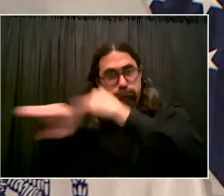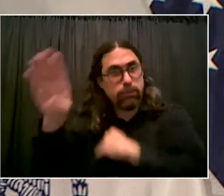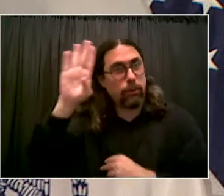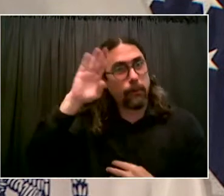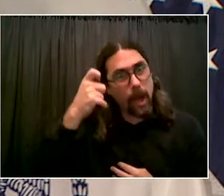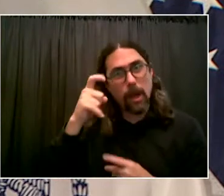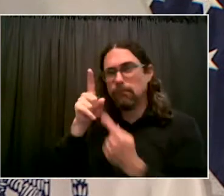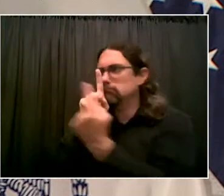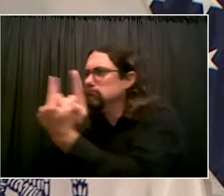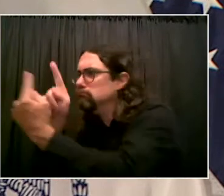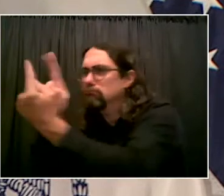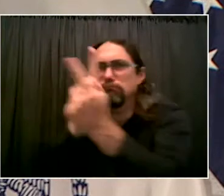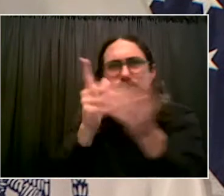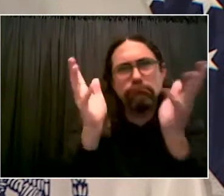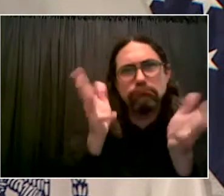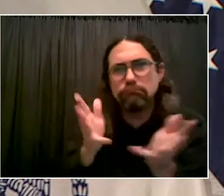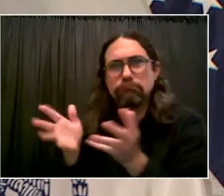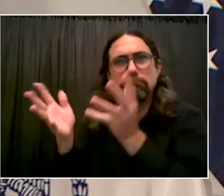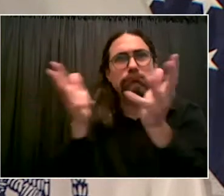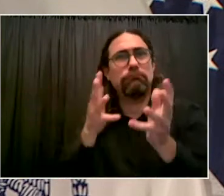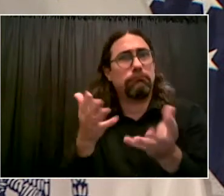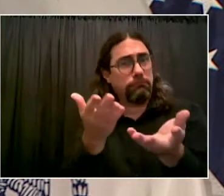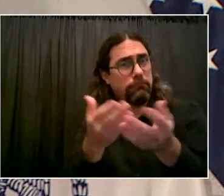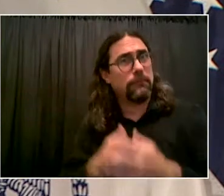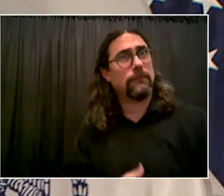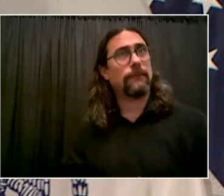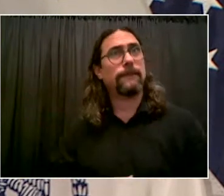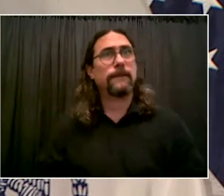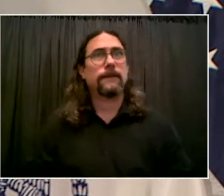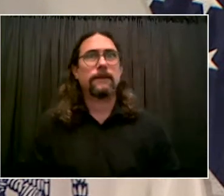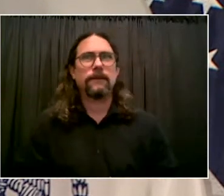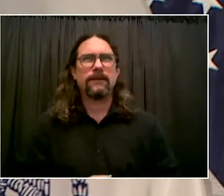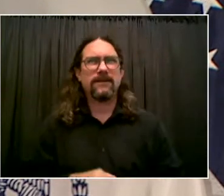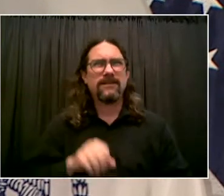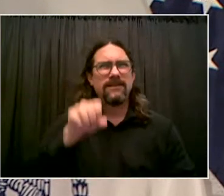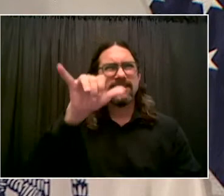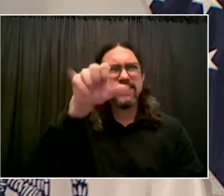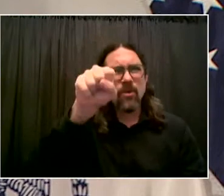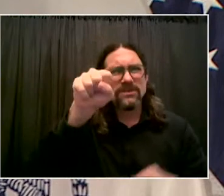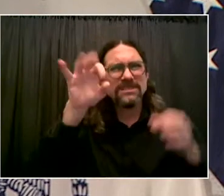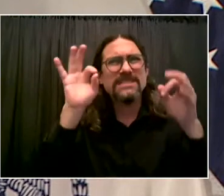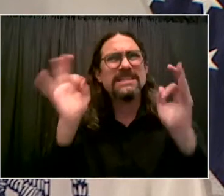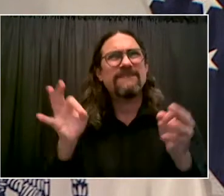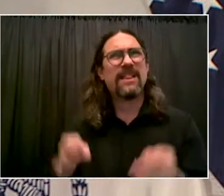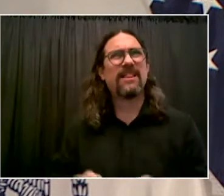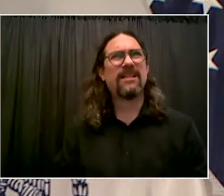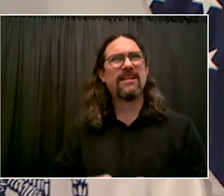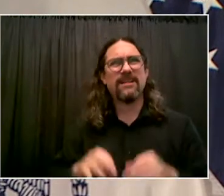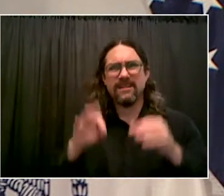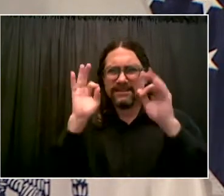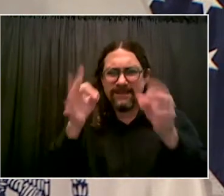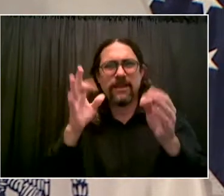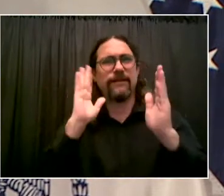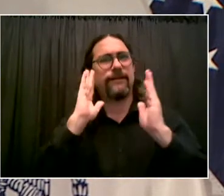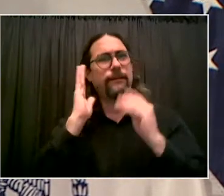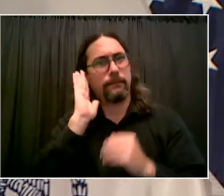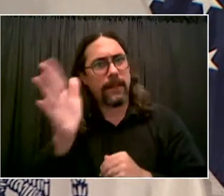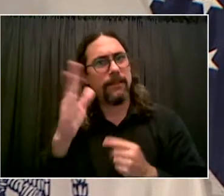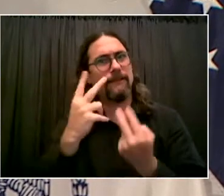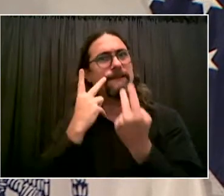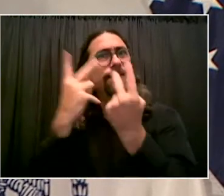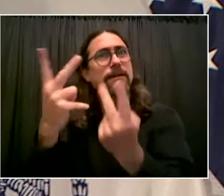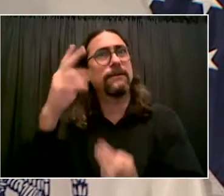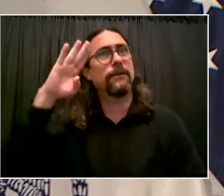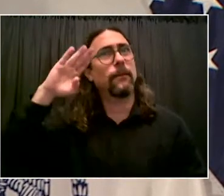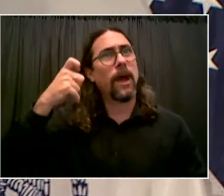NOT, WHY NOT?